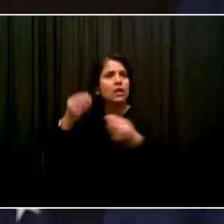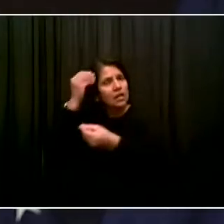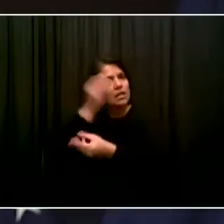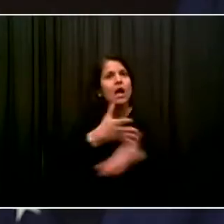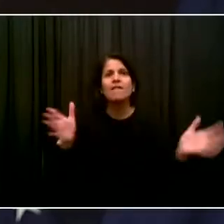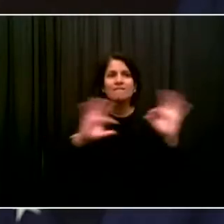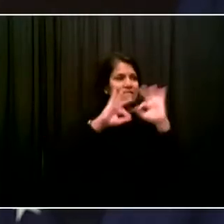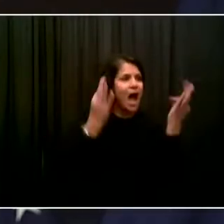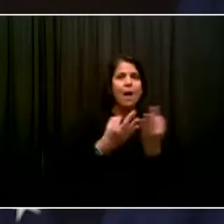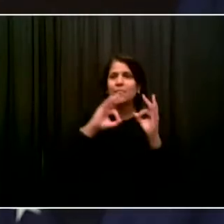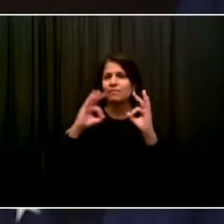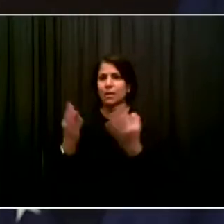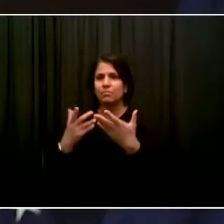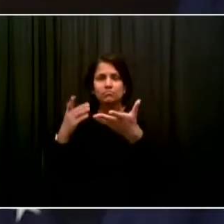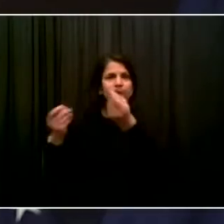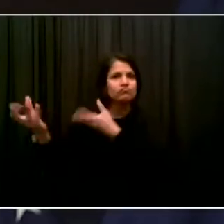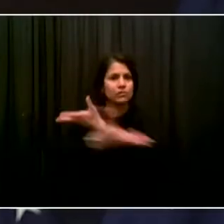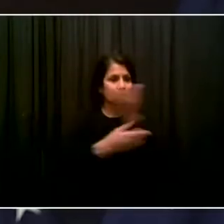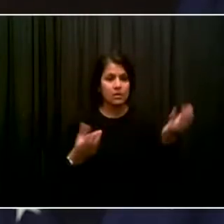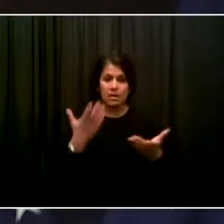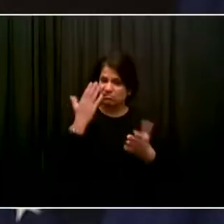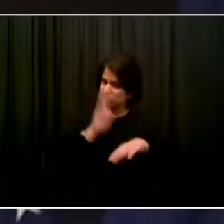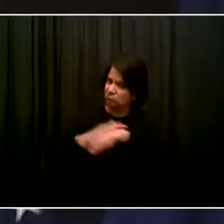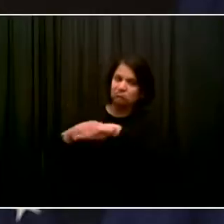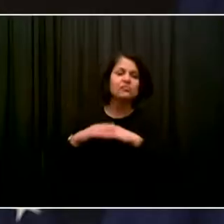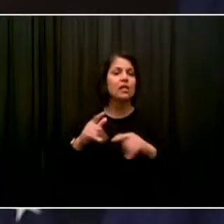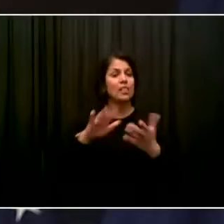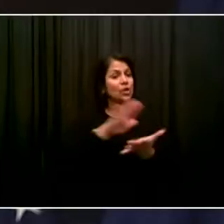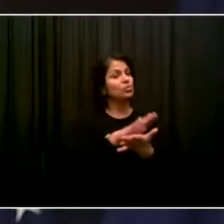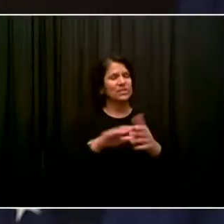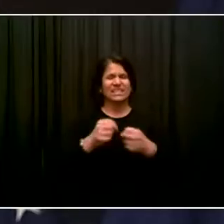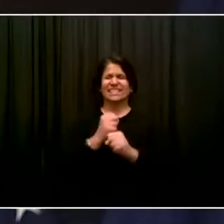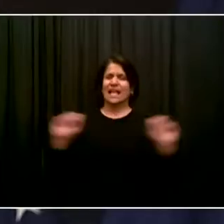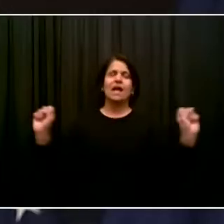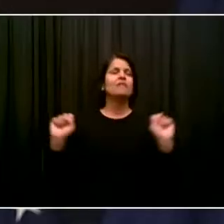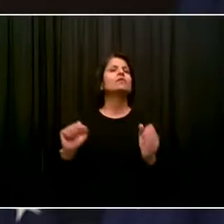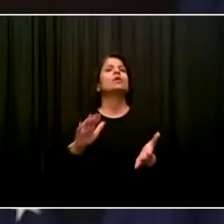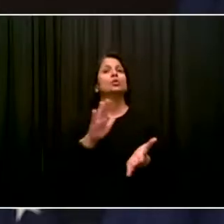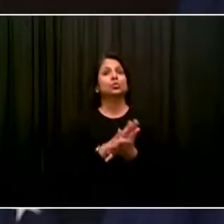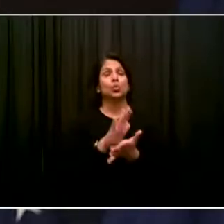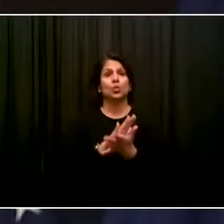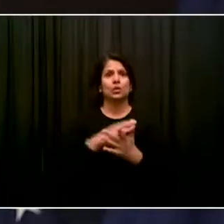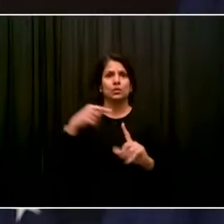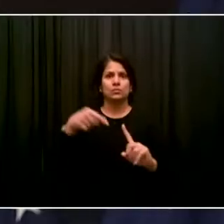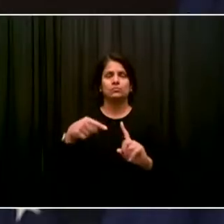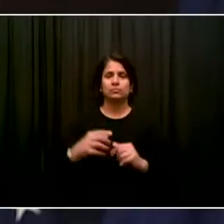POPULATION. THOSE ARE NUMBERS WE CONTINUE